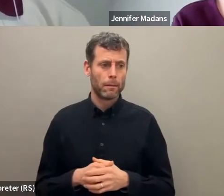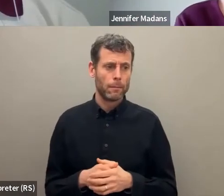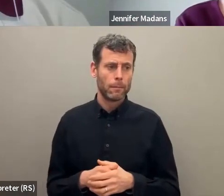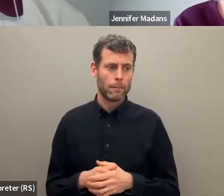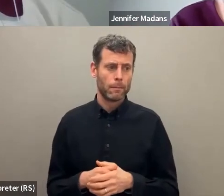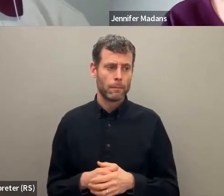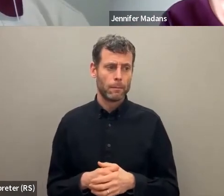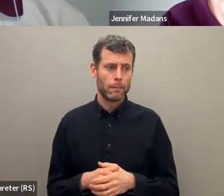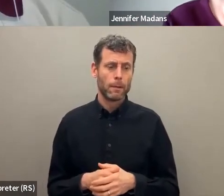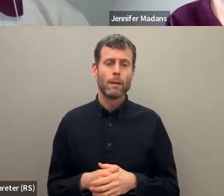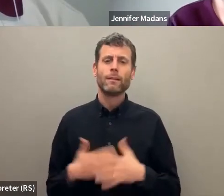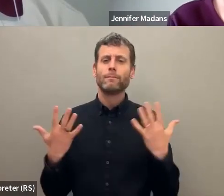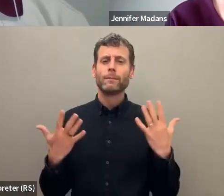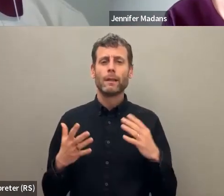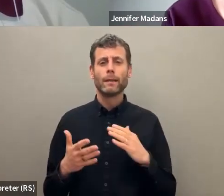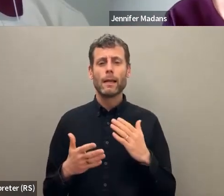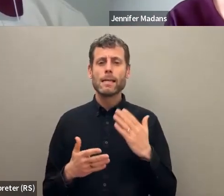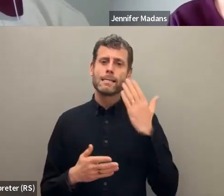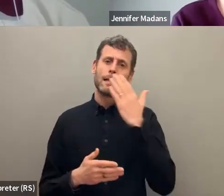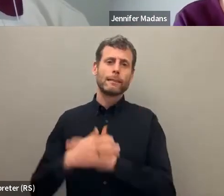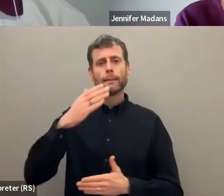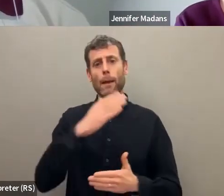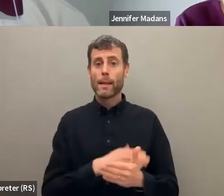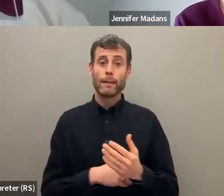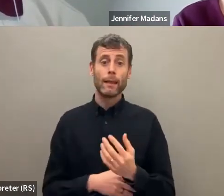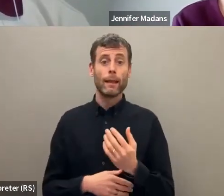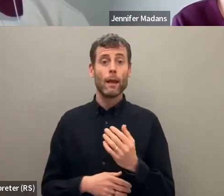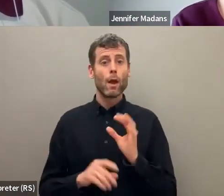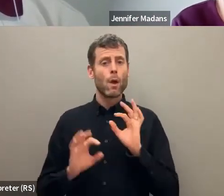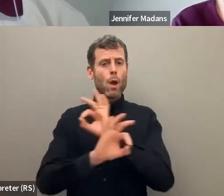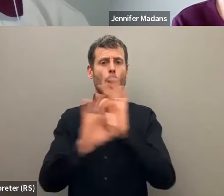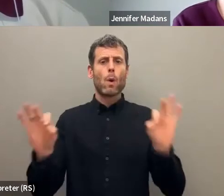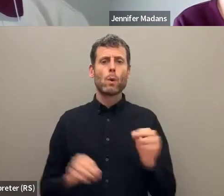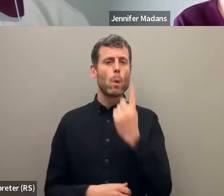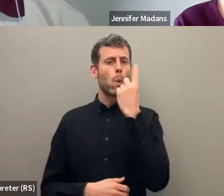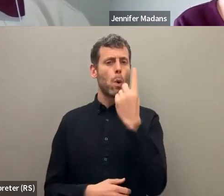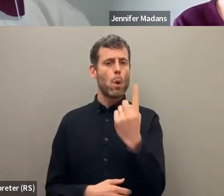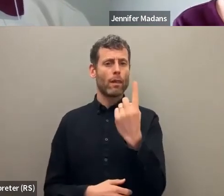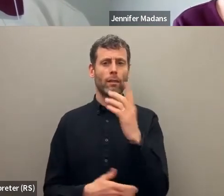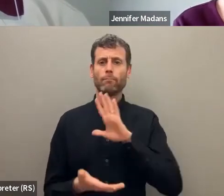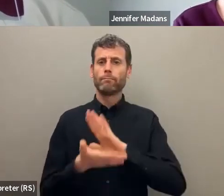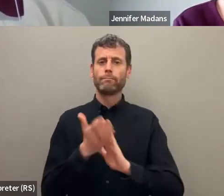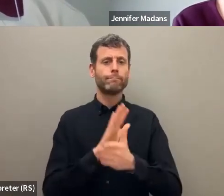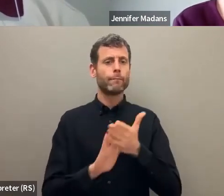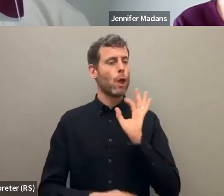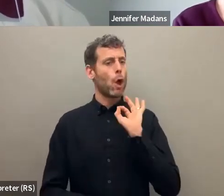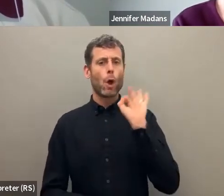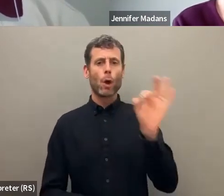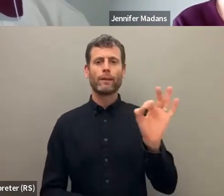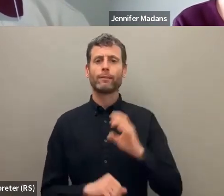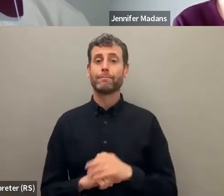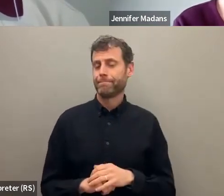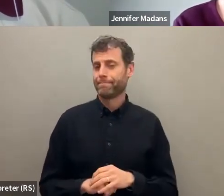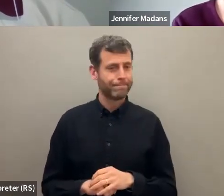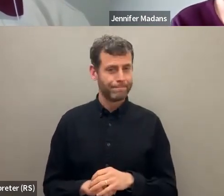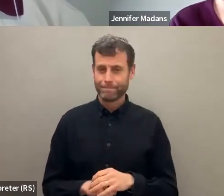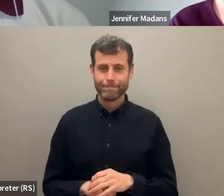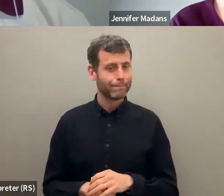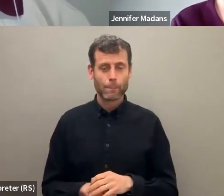Jennifer Madans: An unemployment scheme, for example, or they can be disability, specific and their major sources of data with their own challenges and advantages.